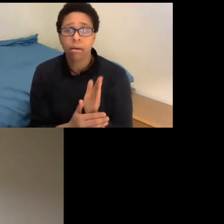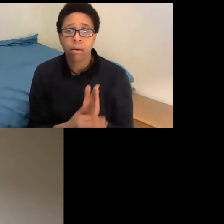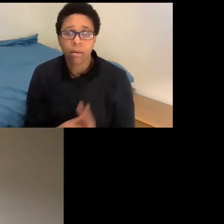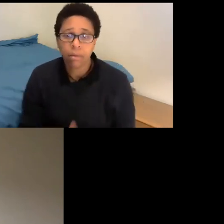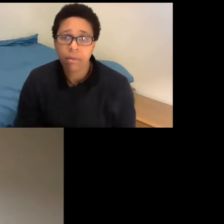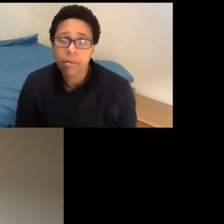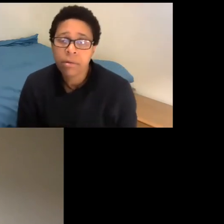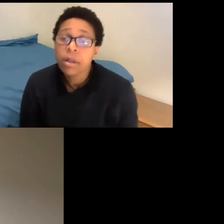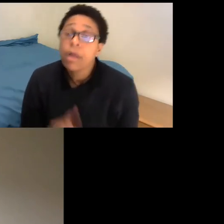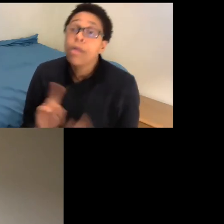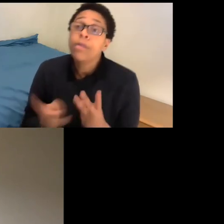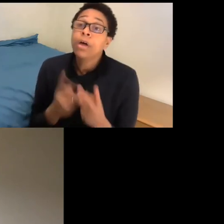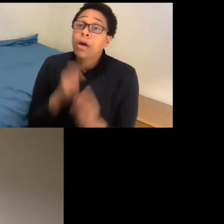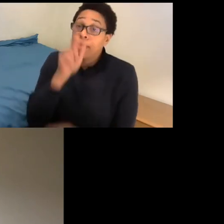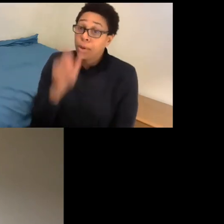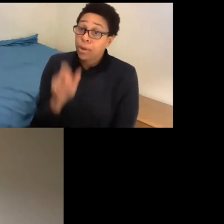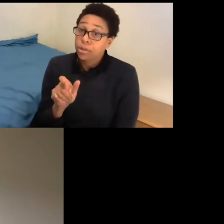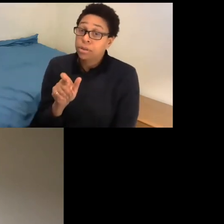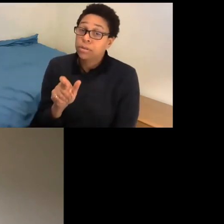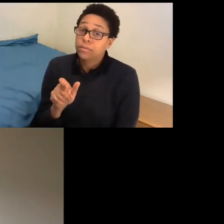The other one that I was mentioning is Kecia Ali.